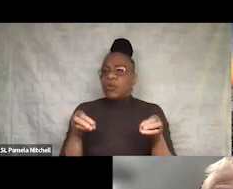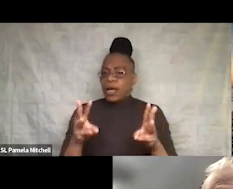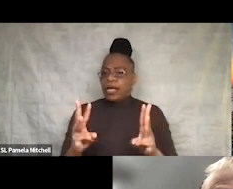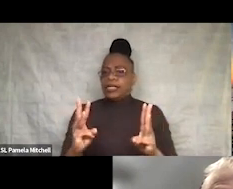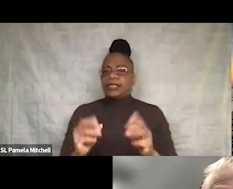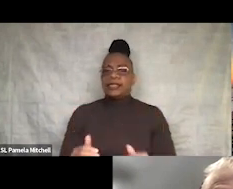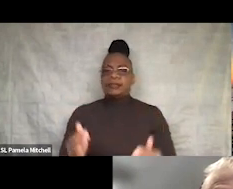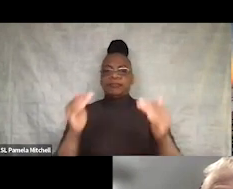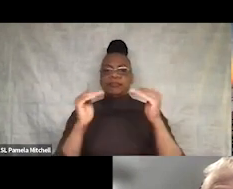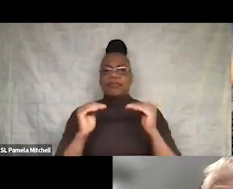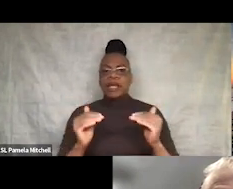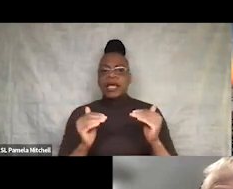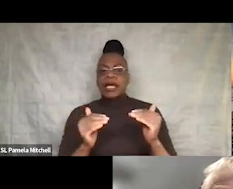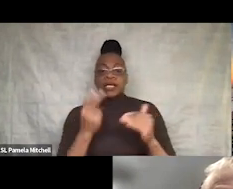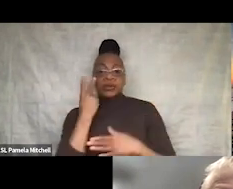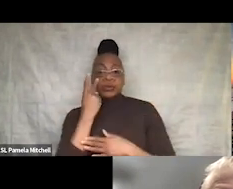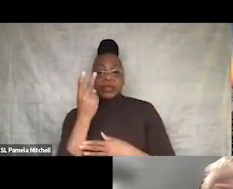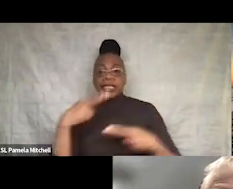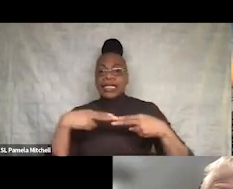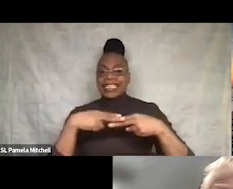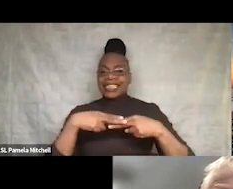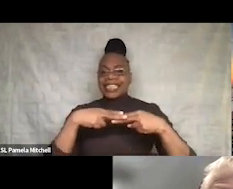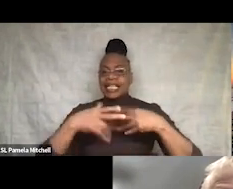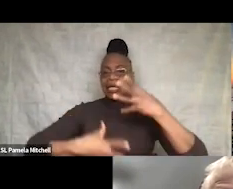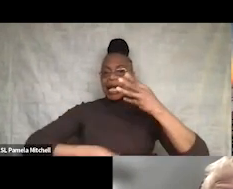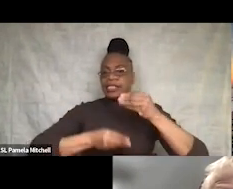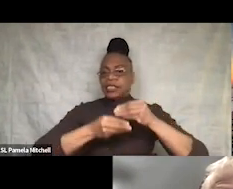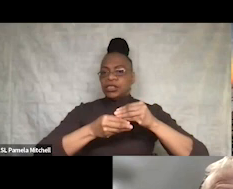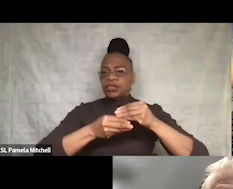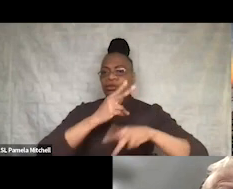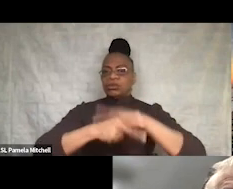So here are some other additional kinds of sneak peeks